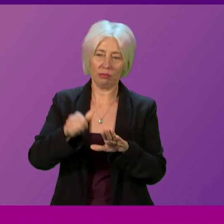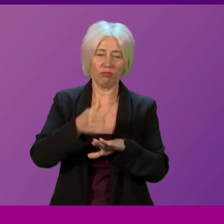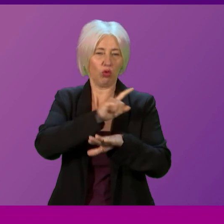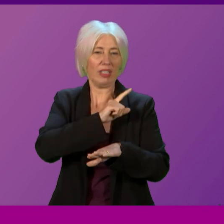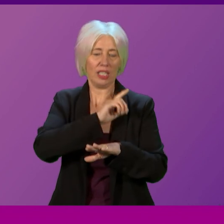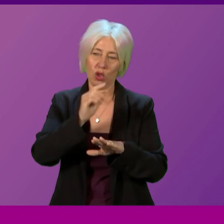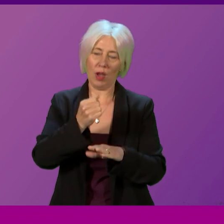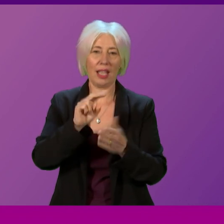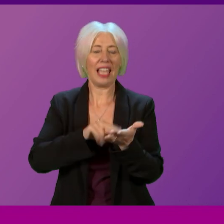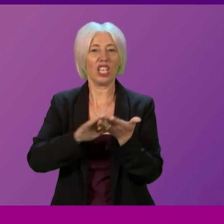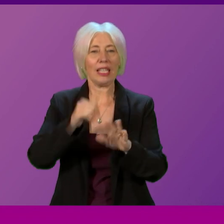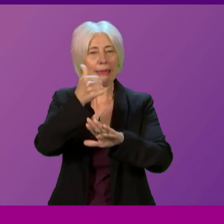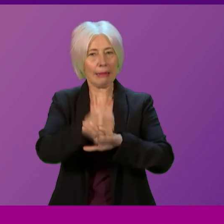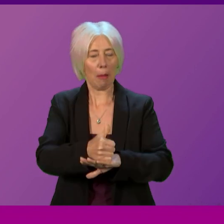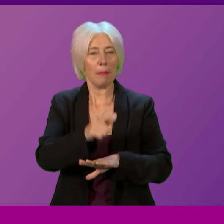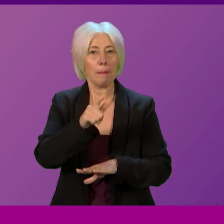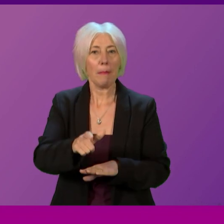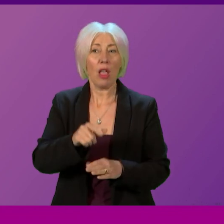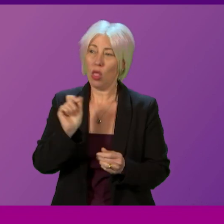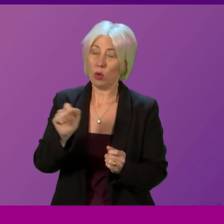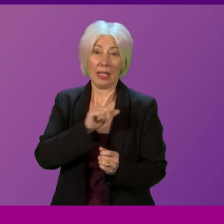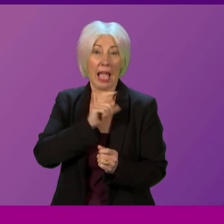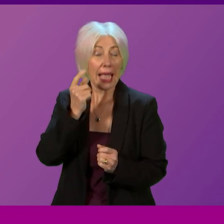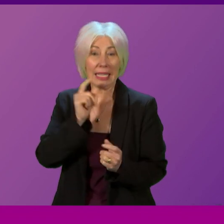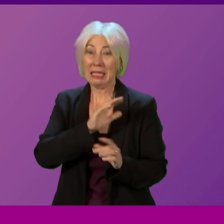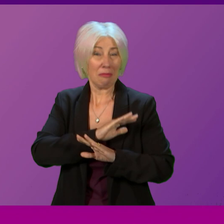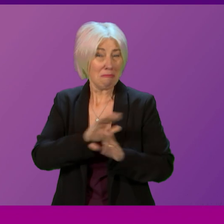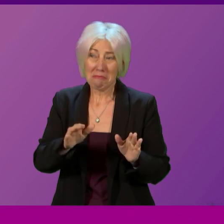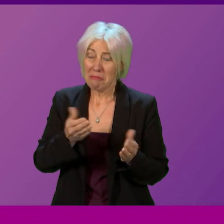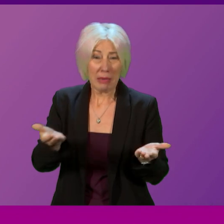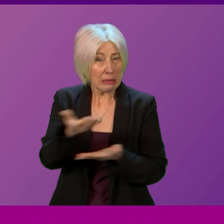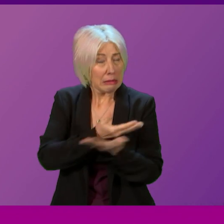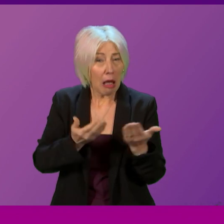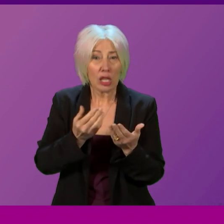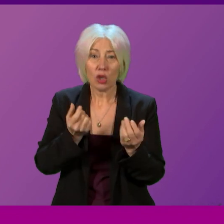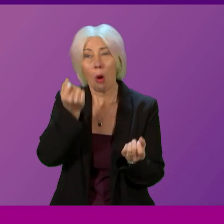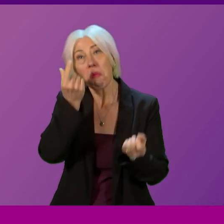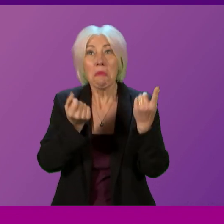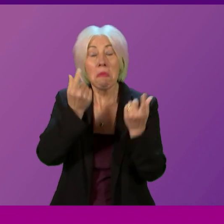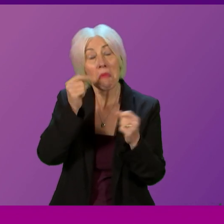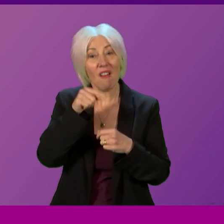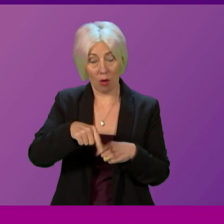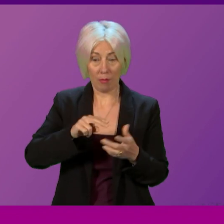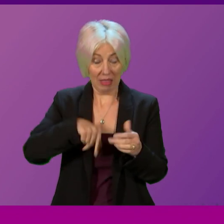health service is being discussed or remotely considered by this Government. That cannot be clearer.